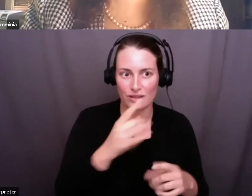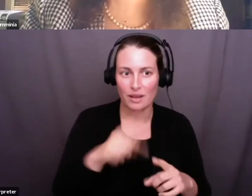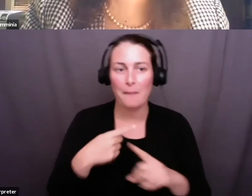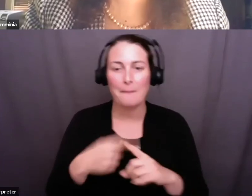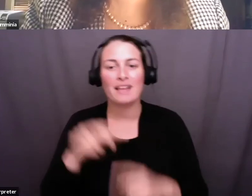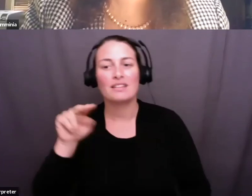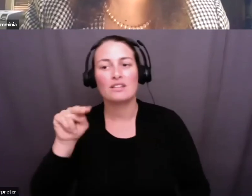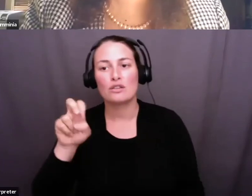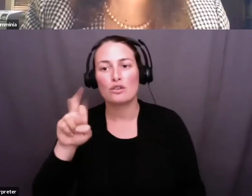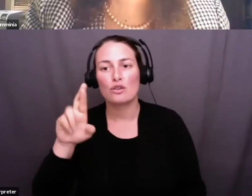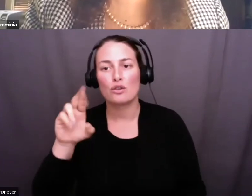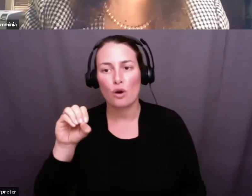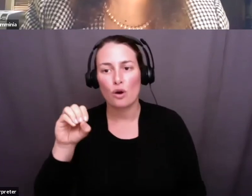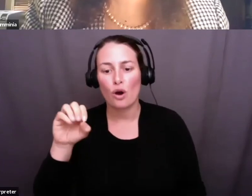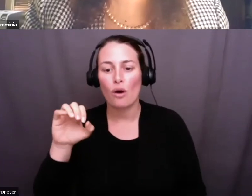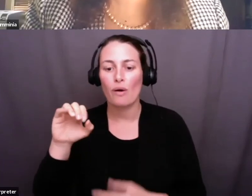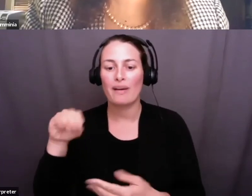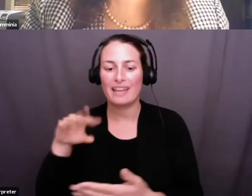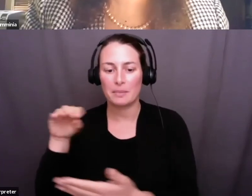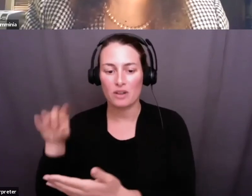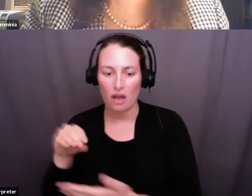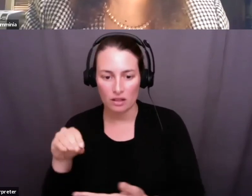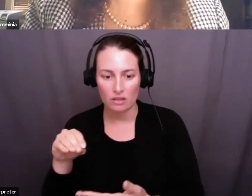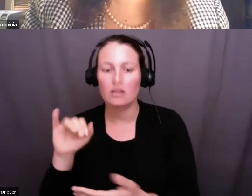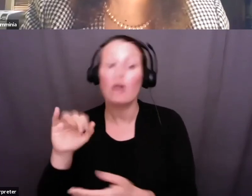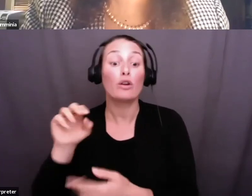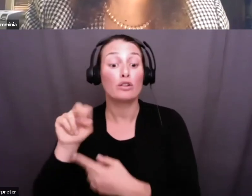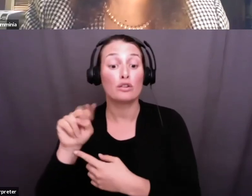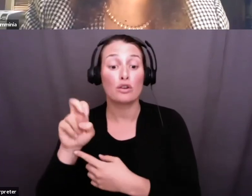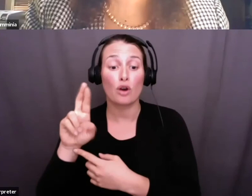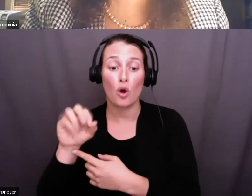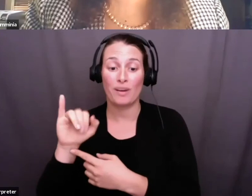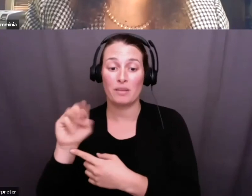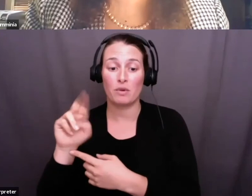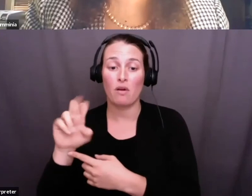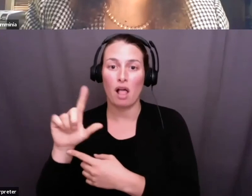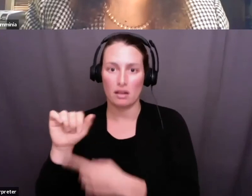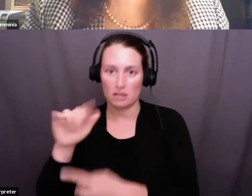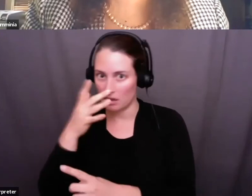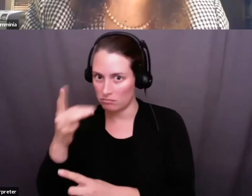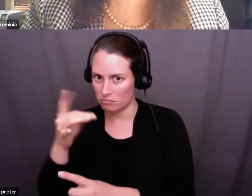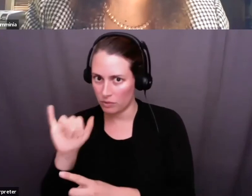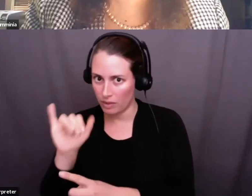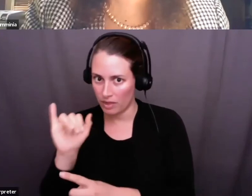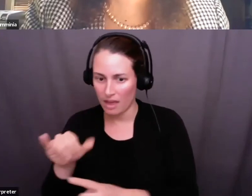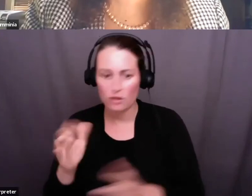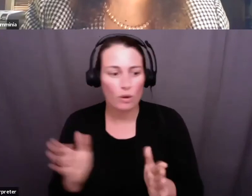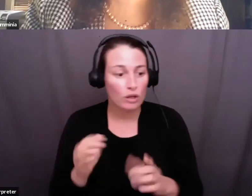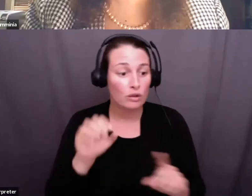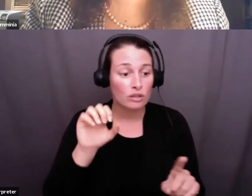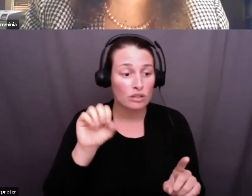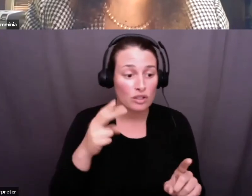so I would encourage Shefa and the various chairs of the committees to think about doing